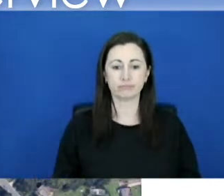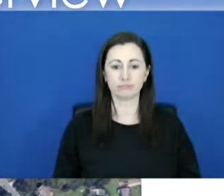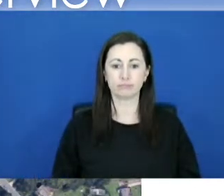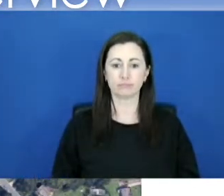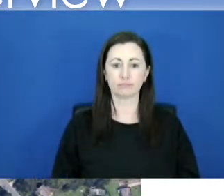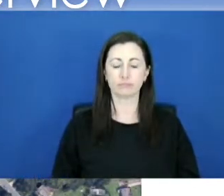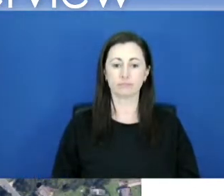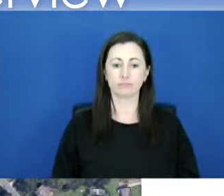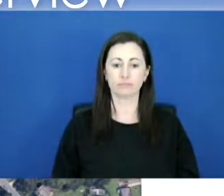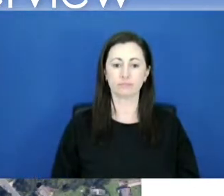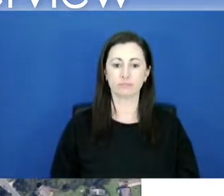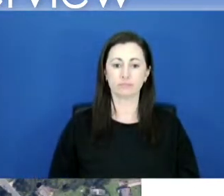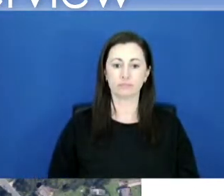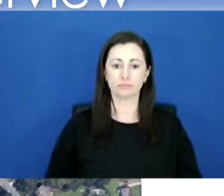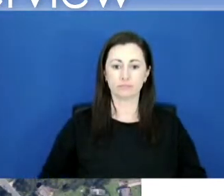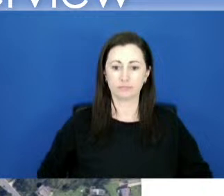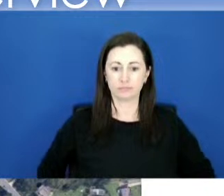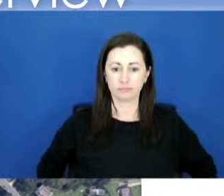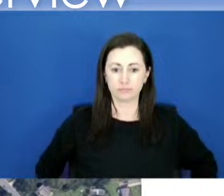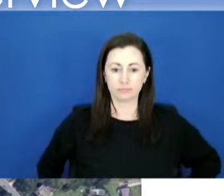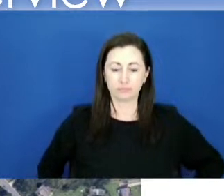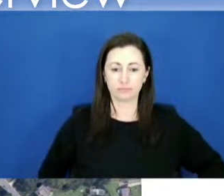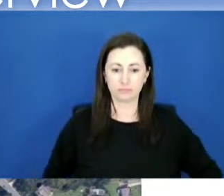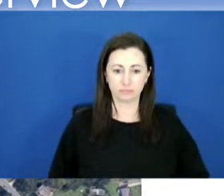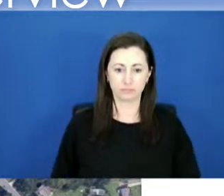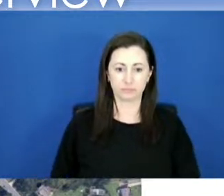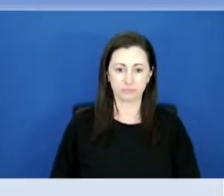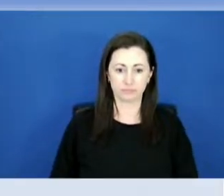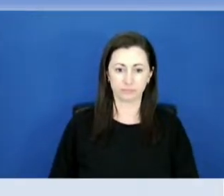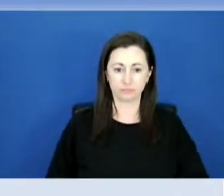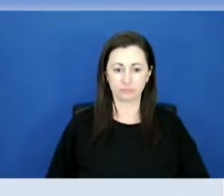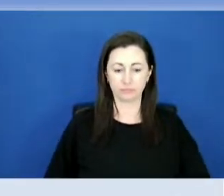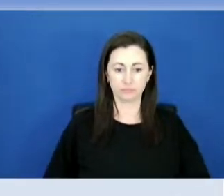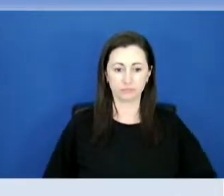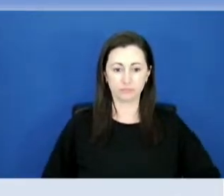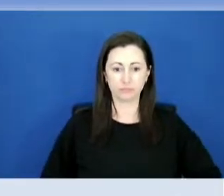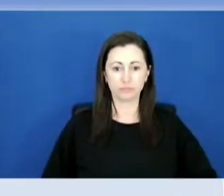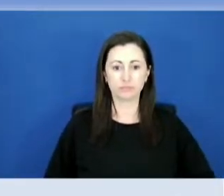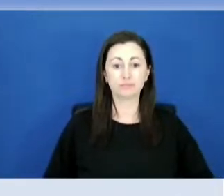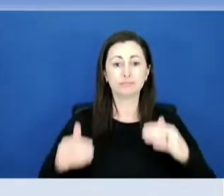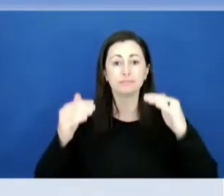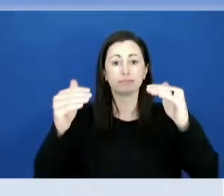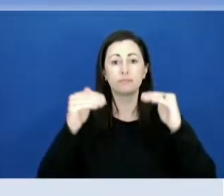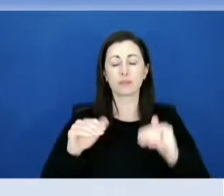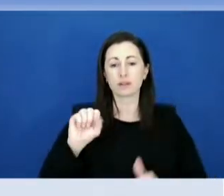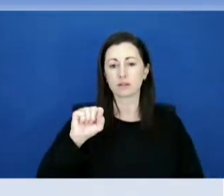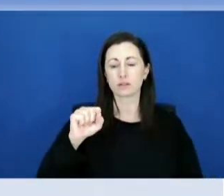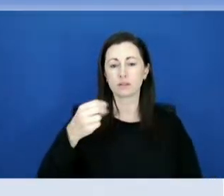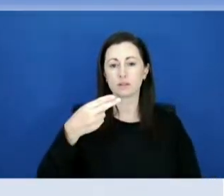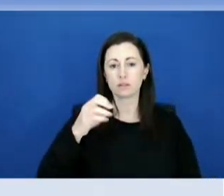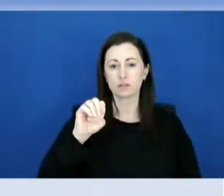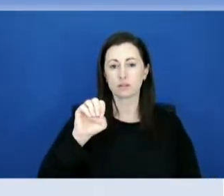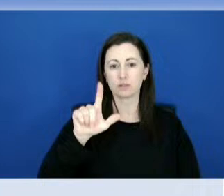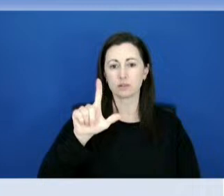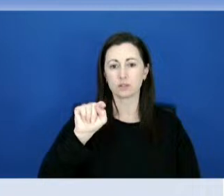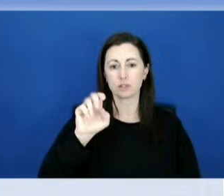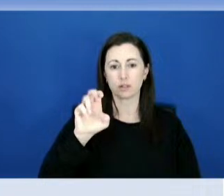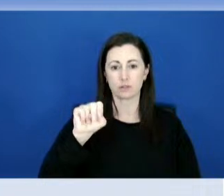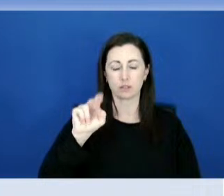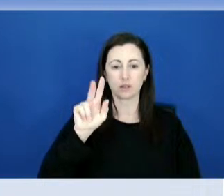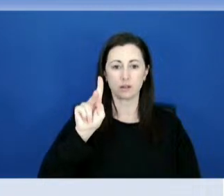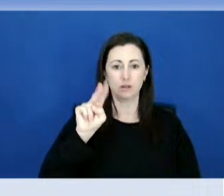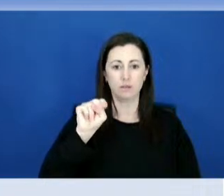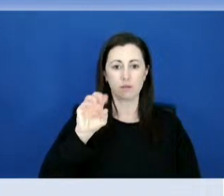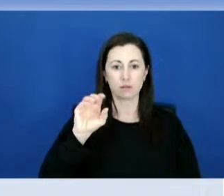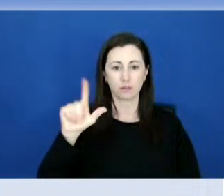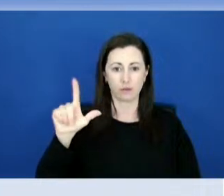CLOSE BY STORES AND OTHER